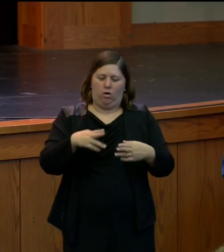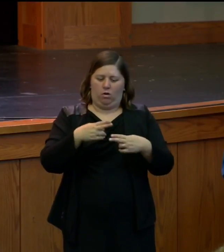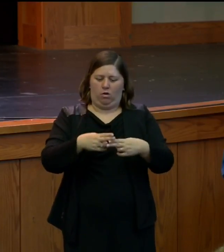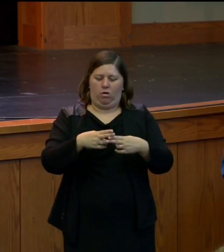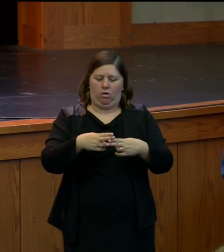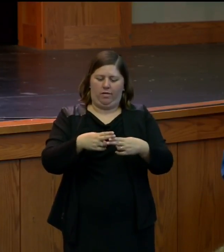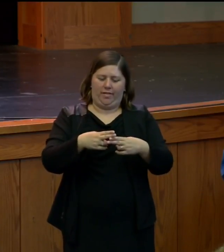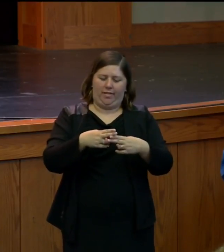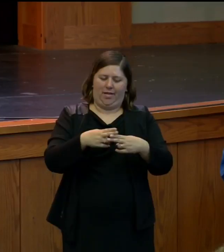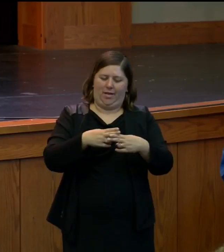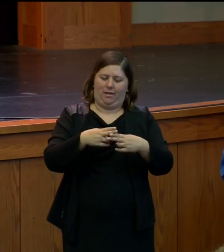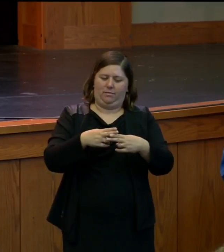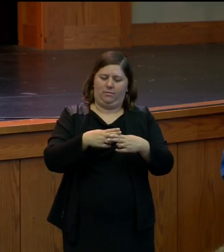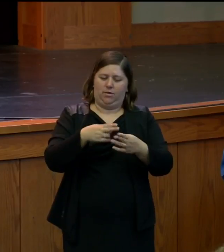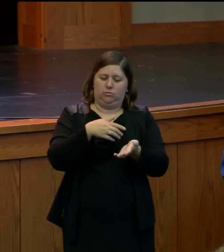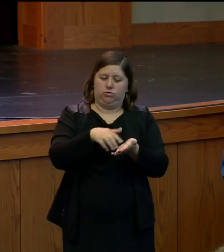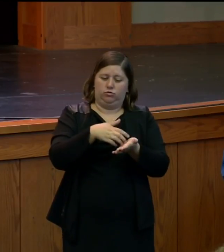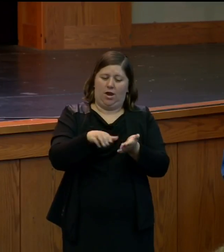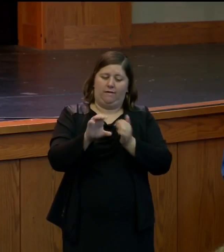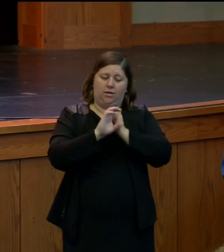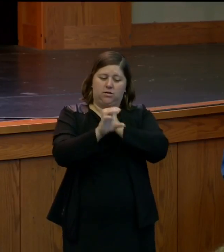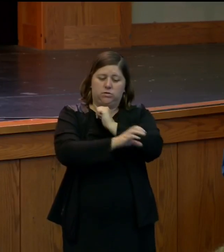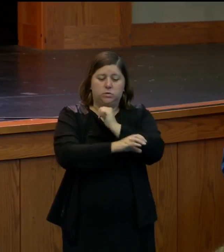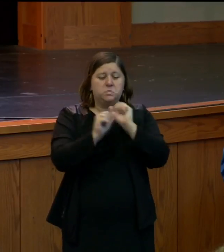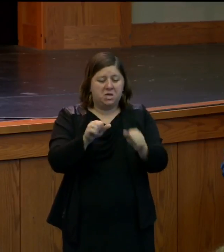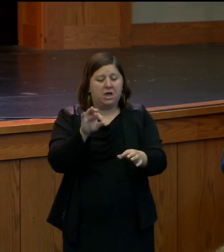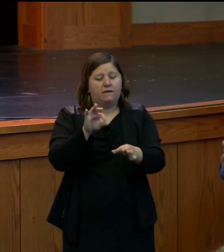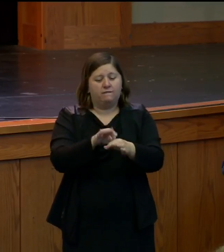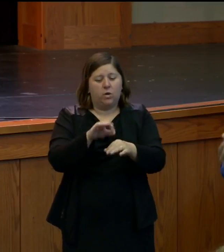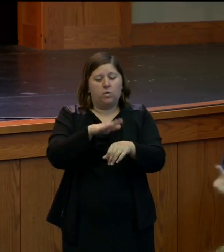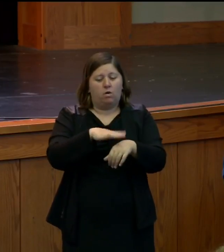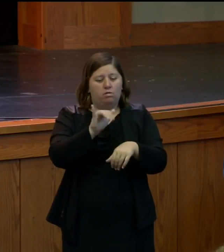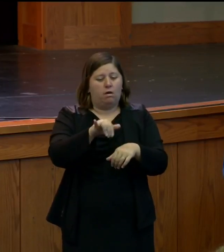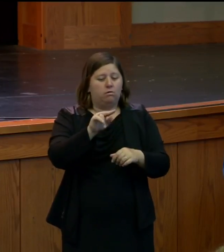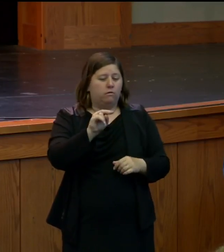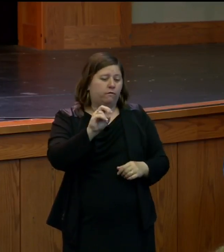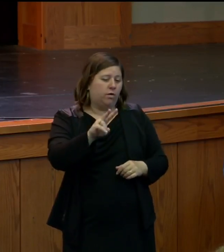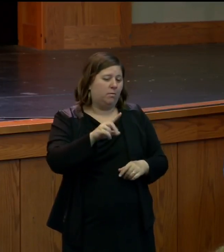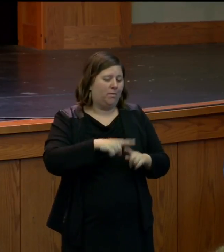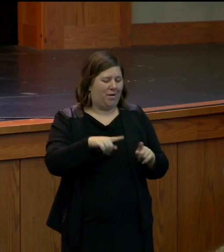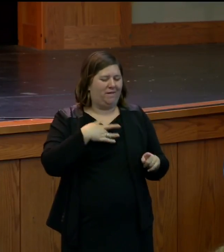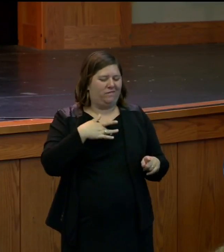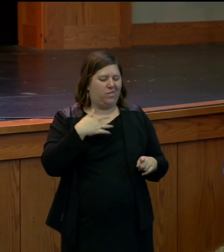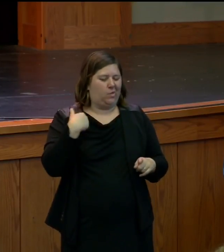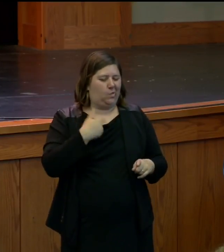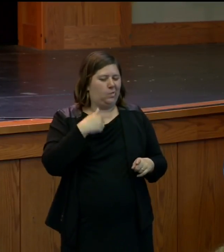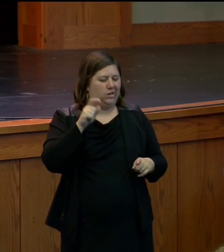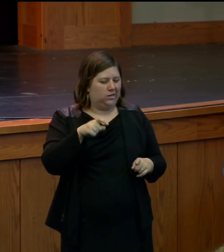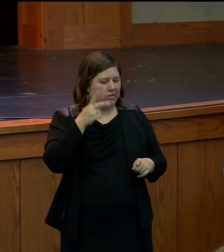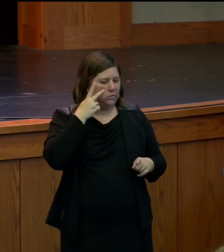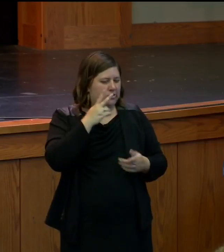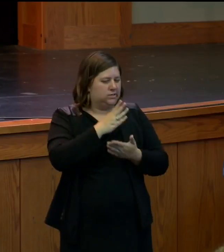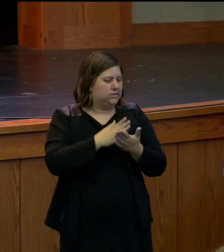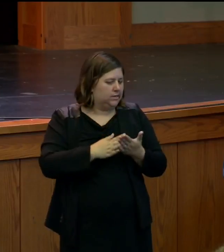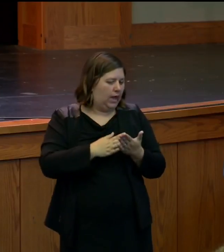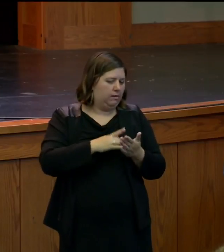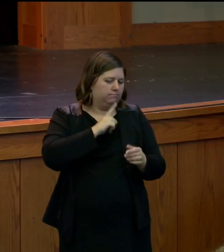WHILE WE CAN VOTE ON AN INTERIM DRAFT IN NOVEMBER, I REALLY DO FEEL WE NEED TO SEE SOME REASSURANCE THAT THIS PROCESS